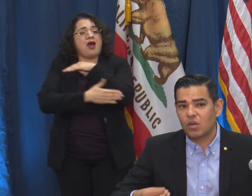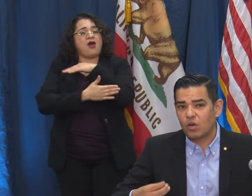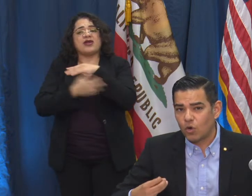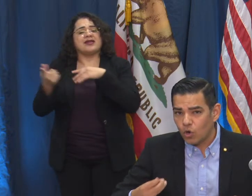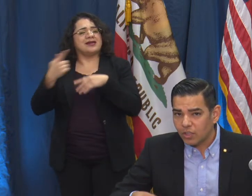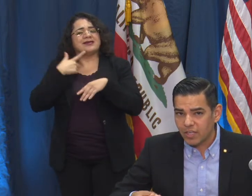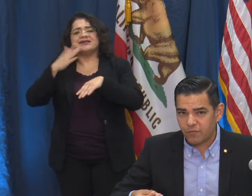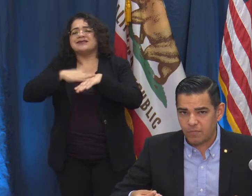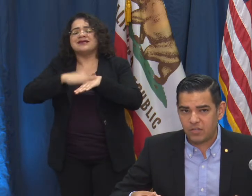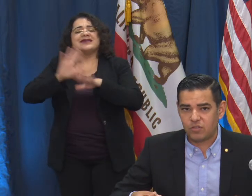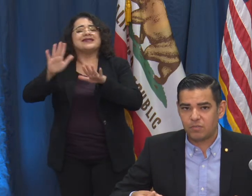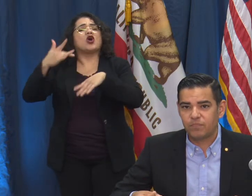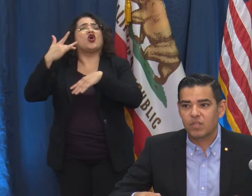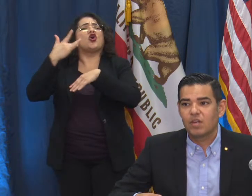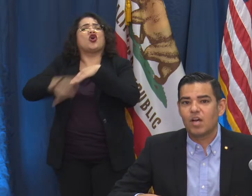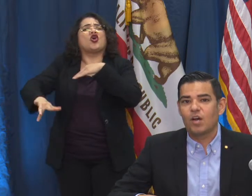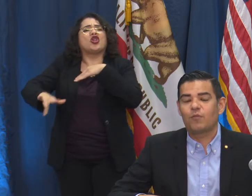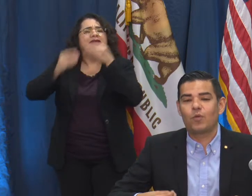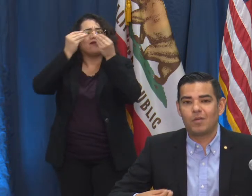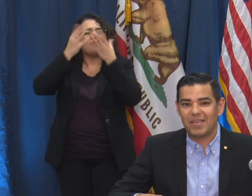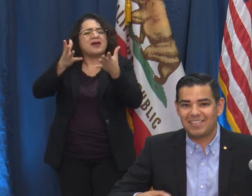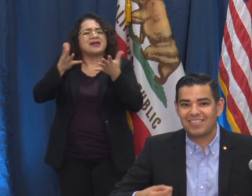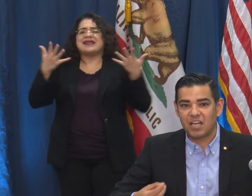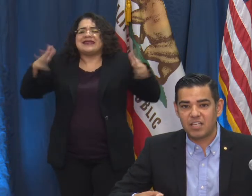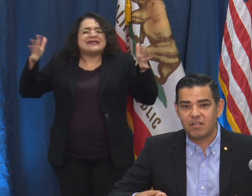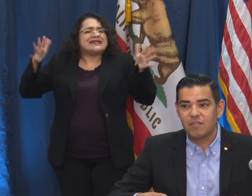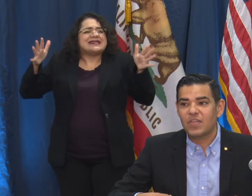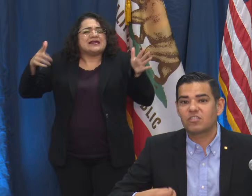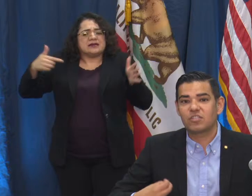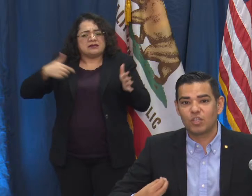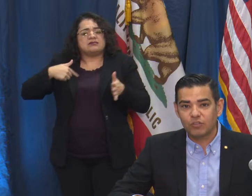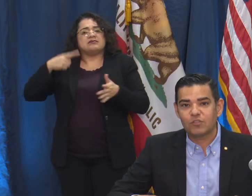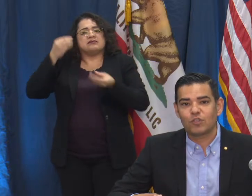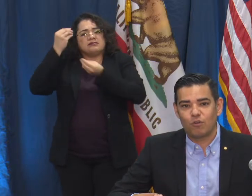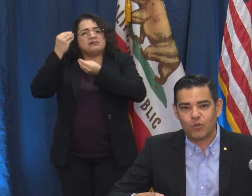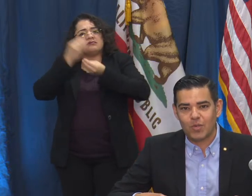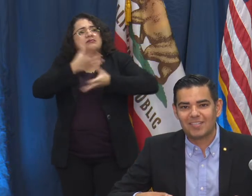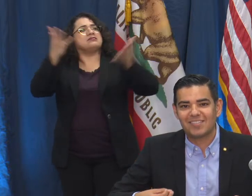early information from a study that still needs to go through an extensive